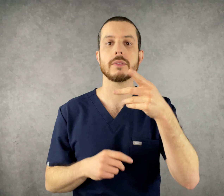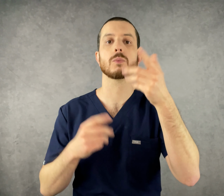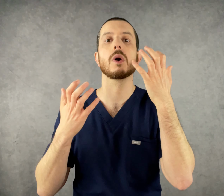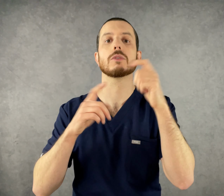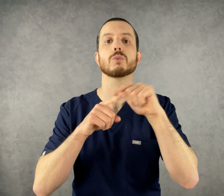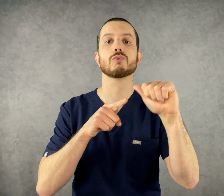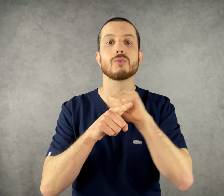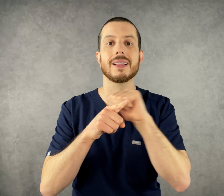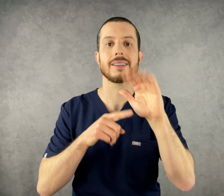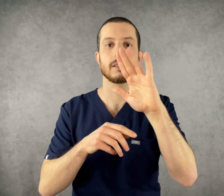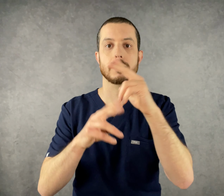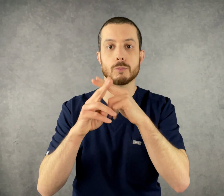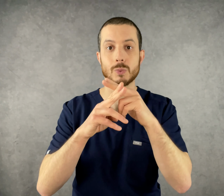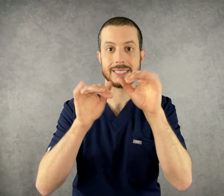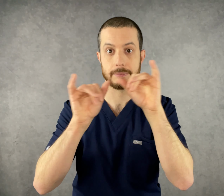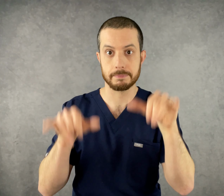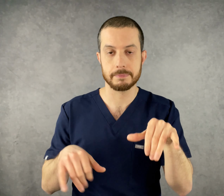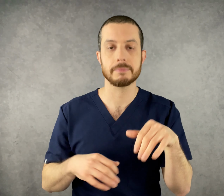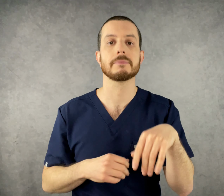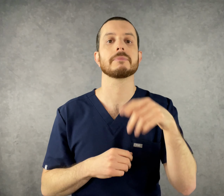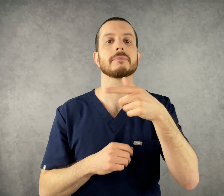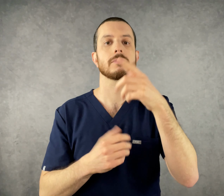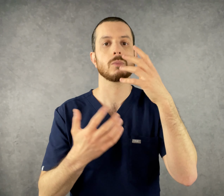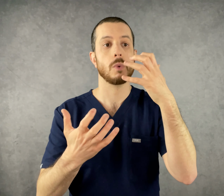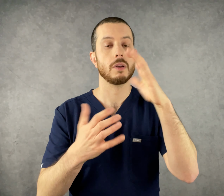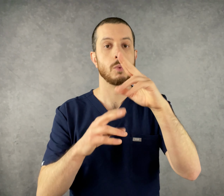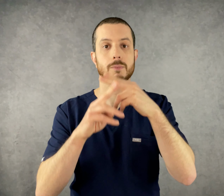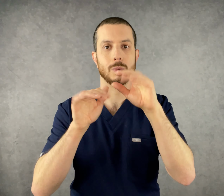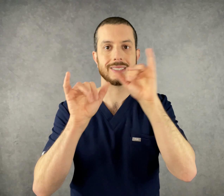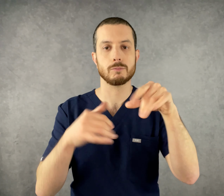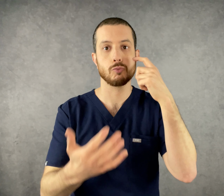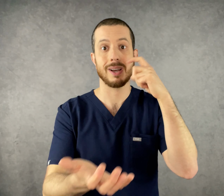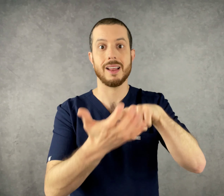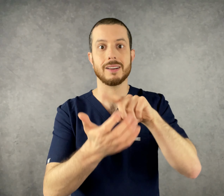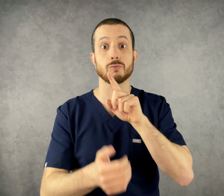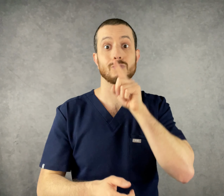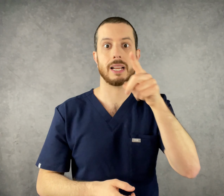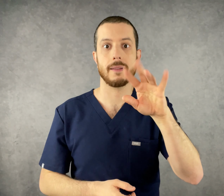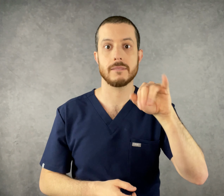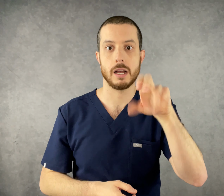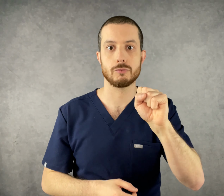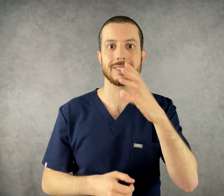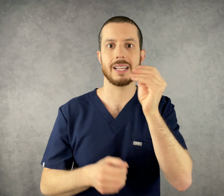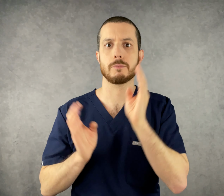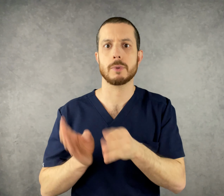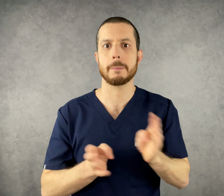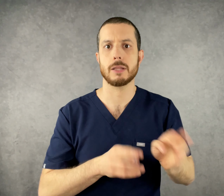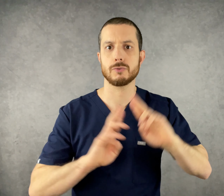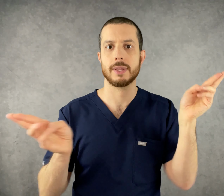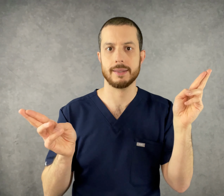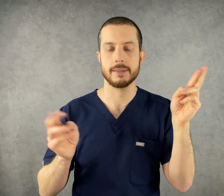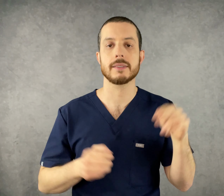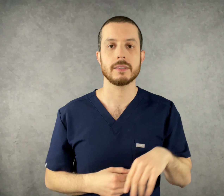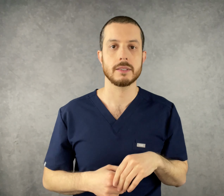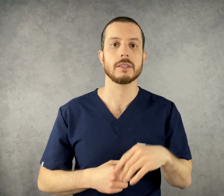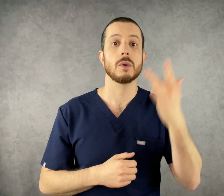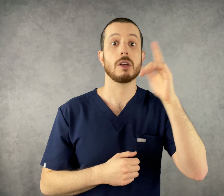is to train your immune system. You want your immune system to recognize the actual virus and to be prepared for it.